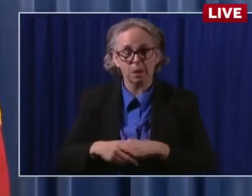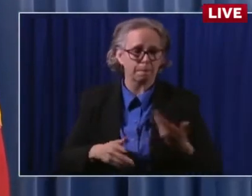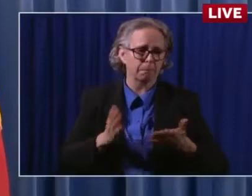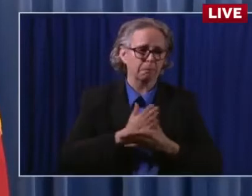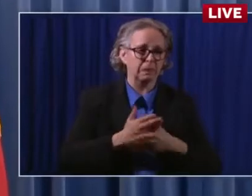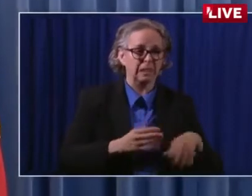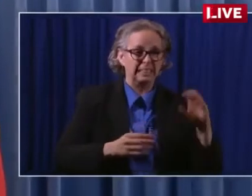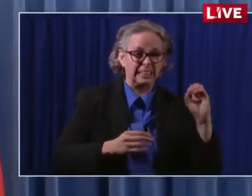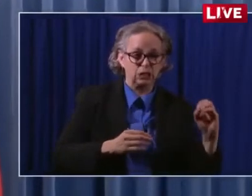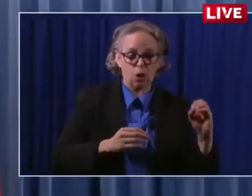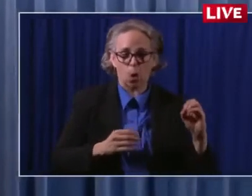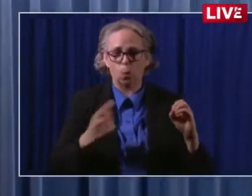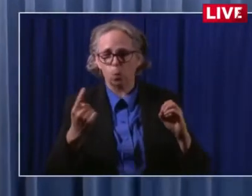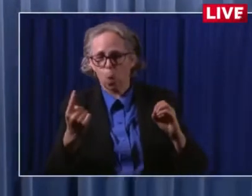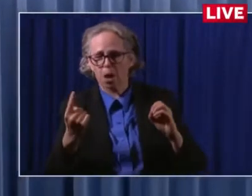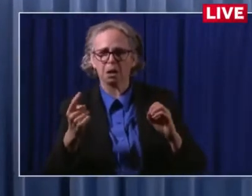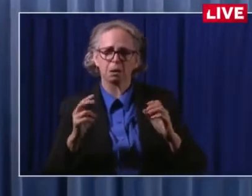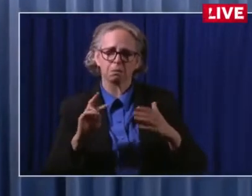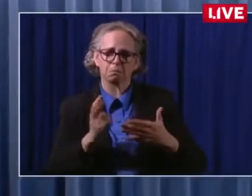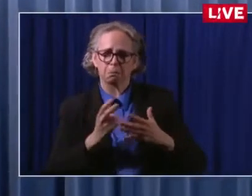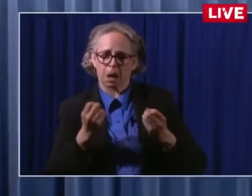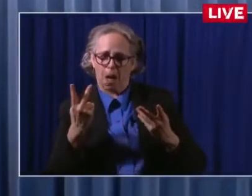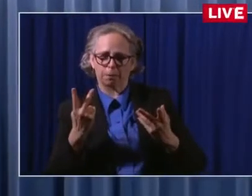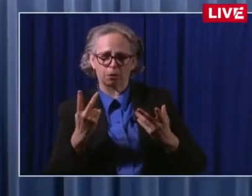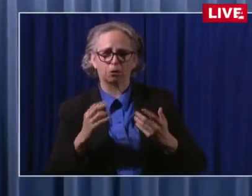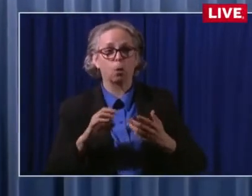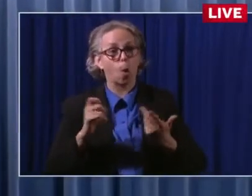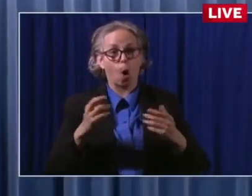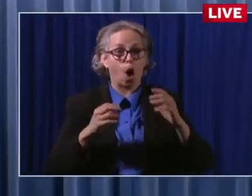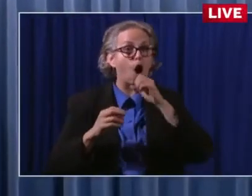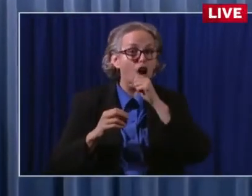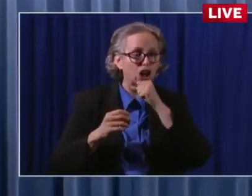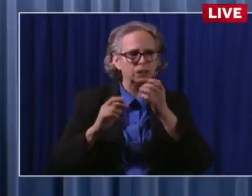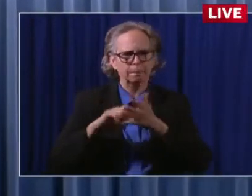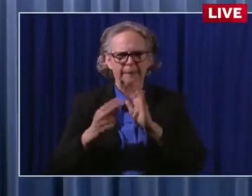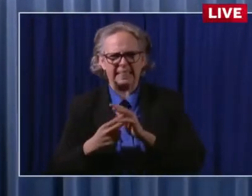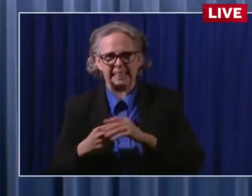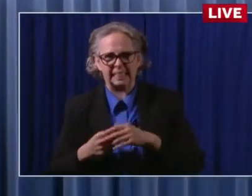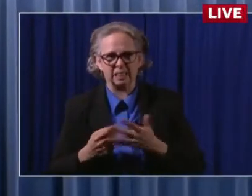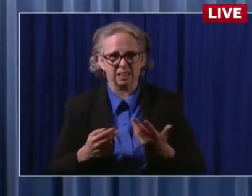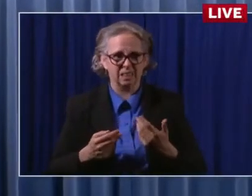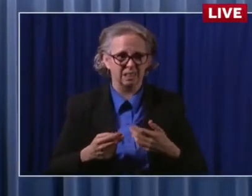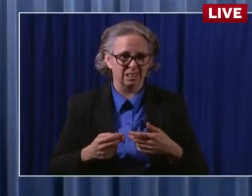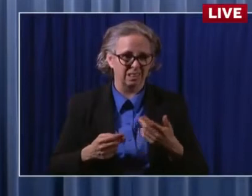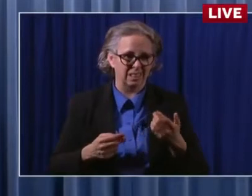PUTTING INTO REVIEW, COUNTIES THAT MEET 02 ONE INDICATORS, PUBLIC HEALTH ADVISORY LEVEL 1, YELLOW.